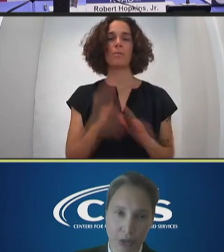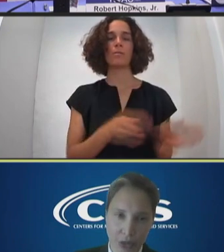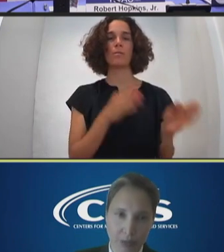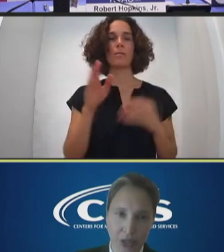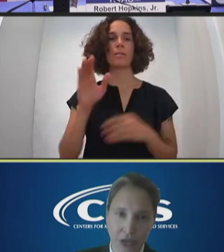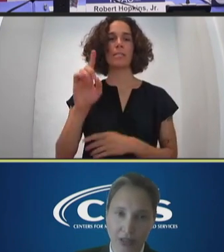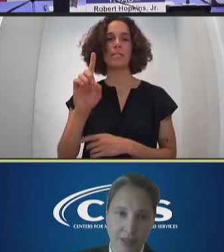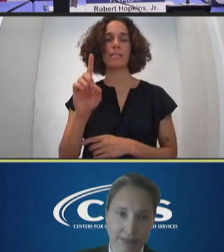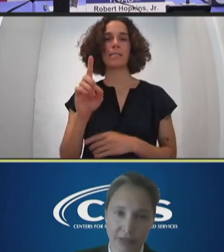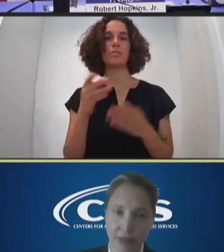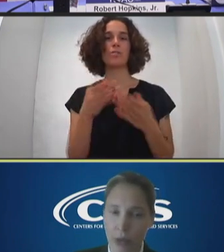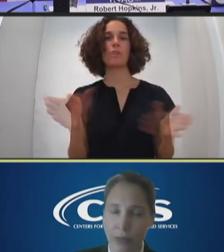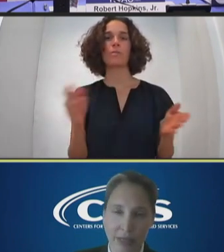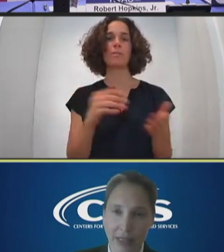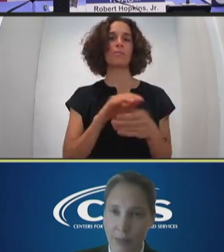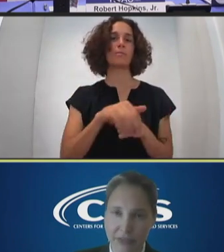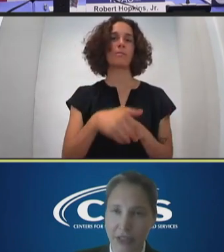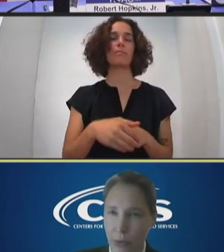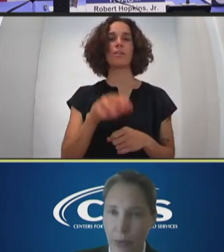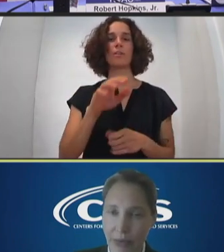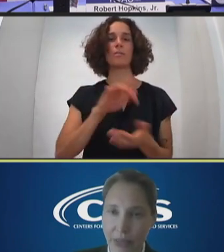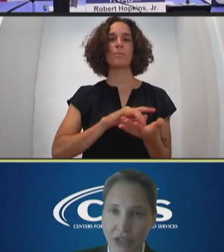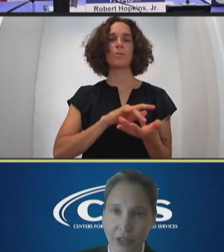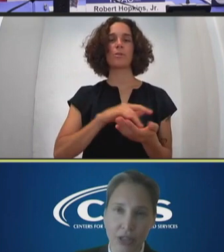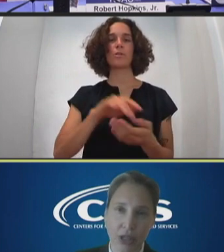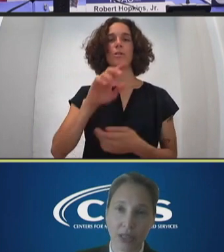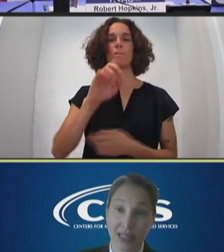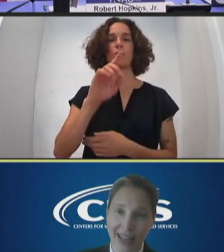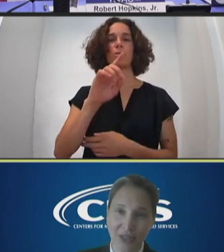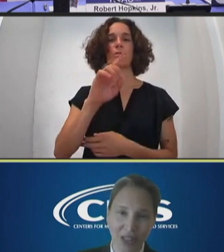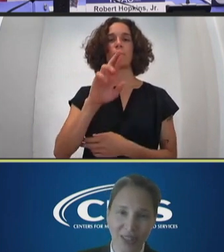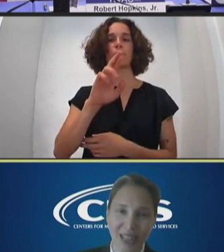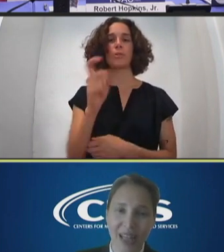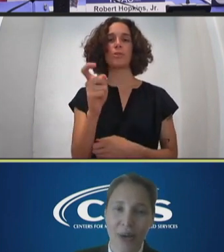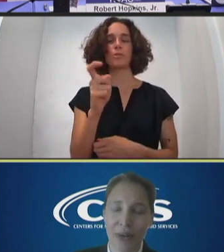prescription drugs, what we -- specifically what we would generally call SAD drugs, which